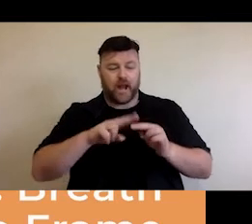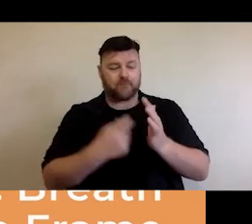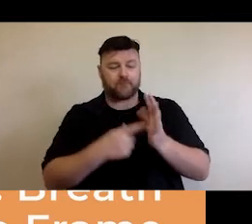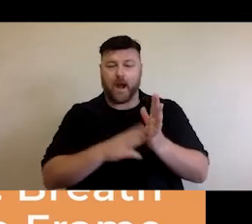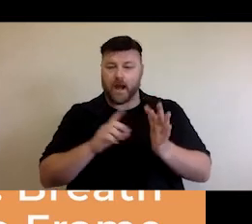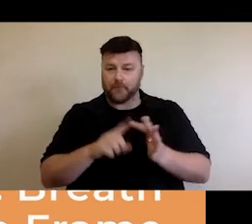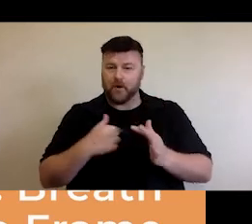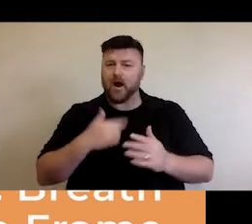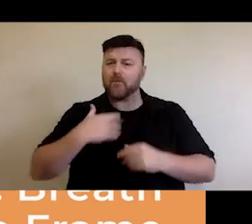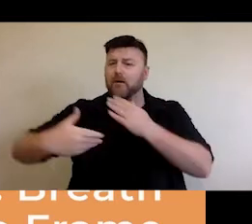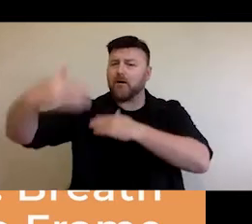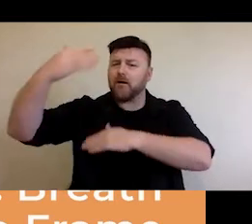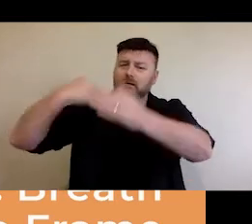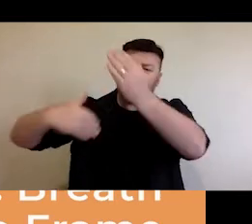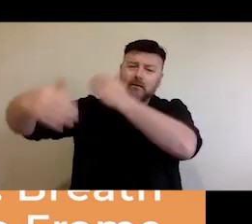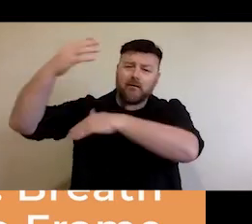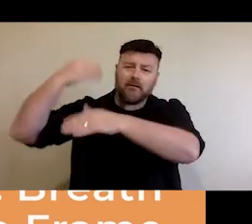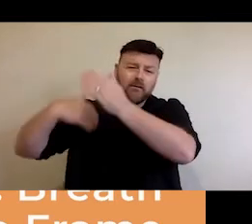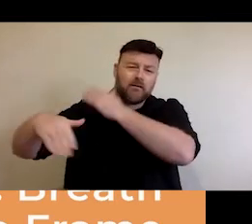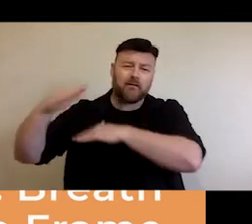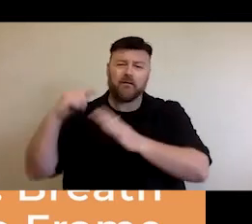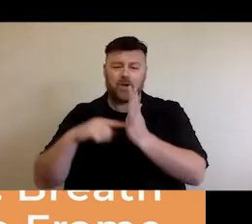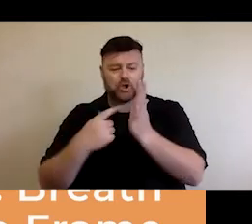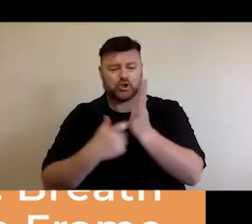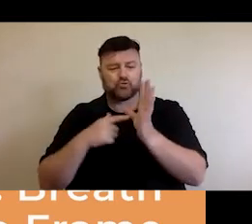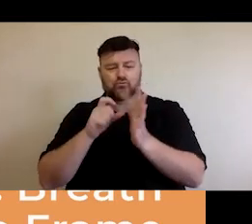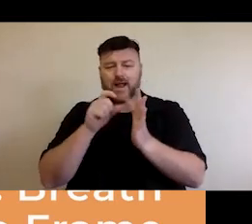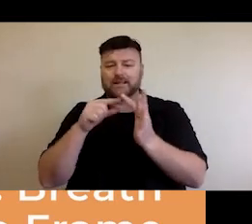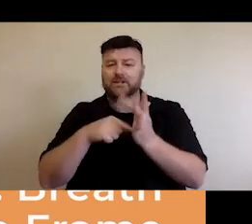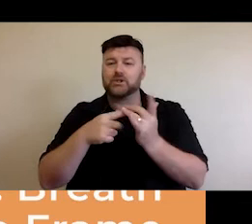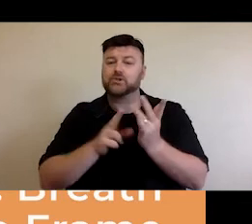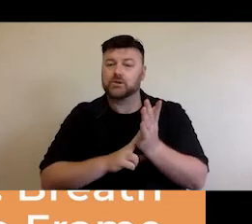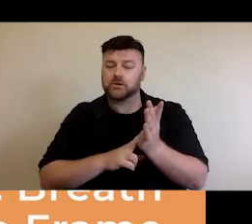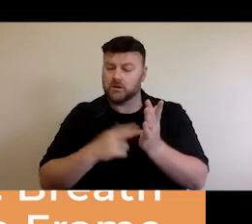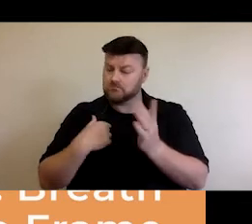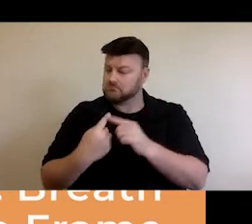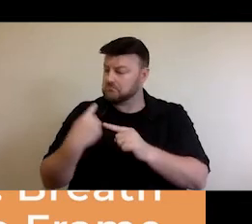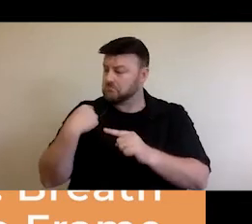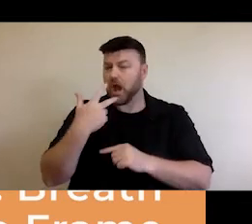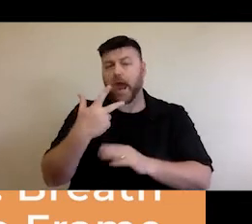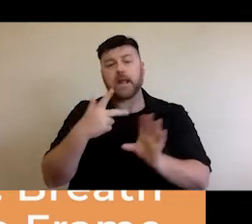I've done a lot of work, especially over the last probably eight years, with many of our remote